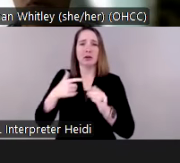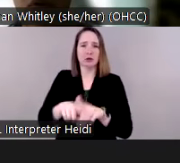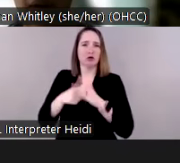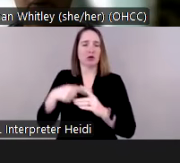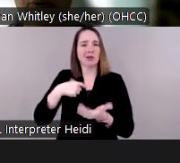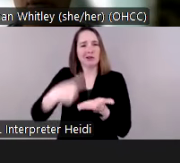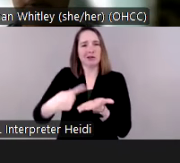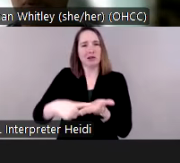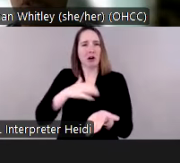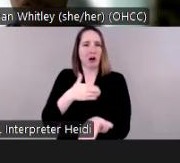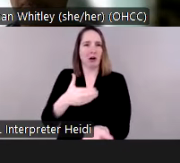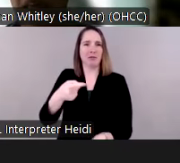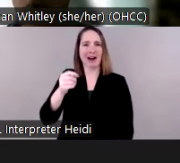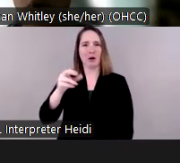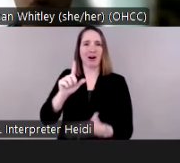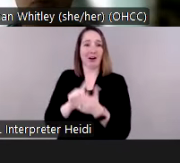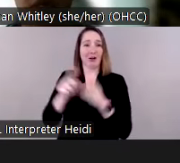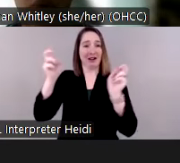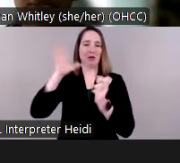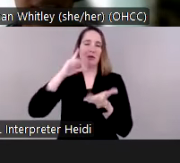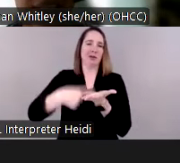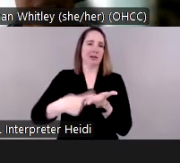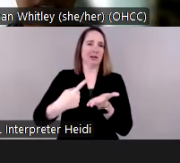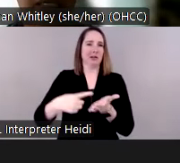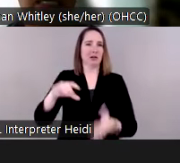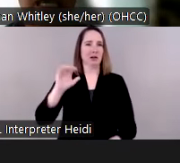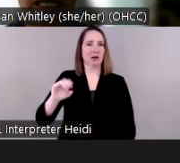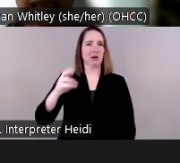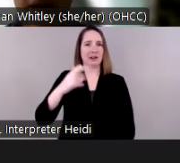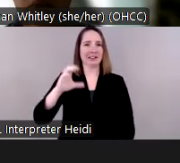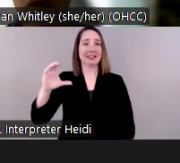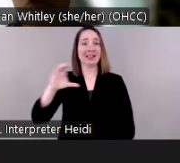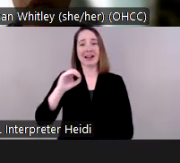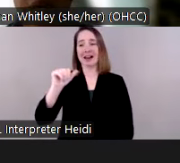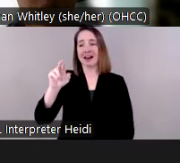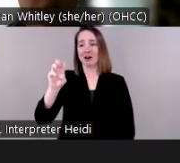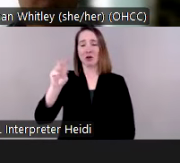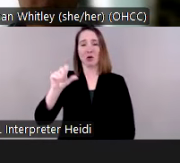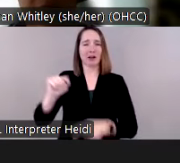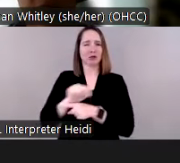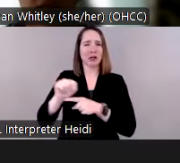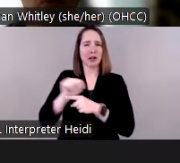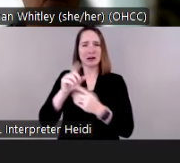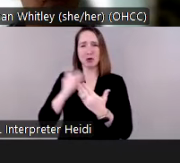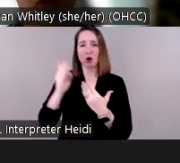over our power hour topic, which is going to be going over the OTC and